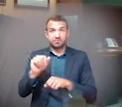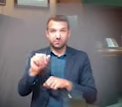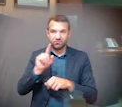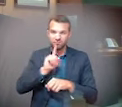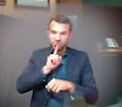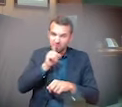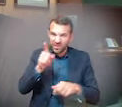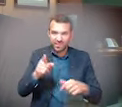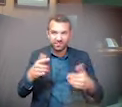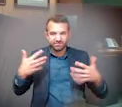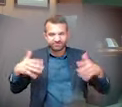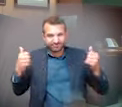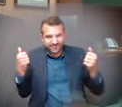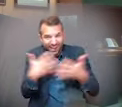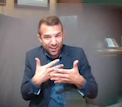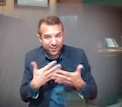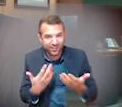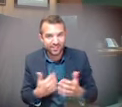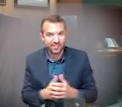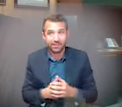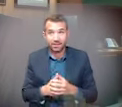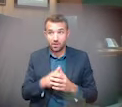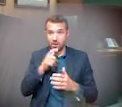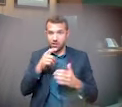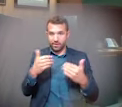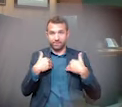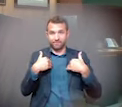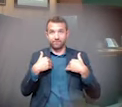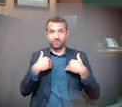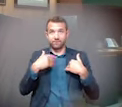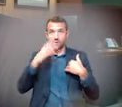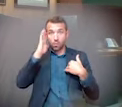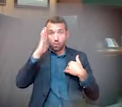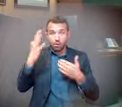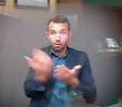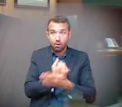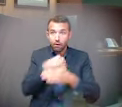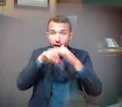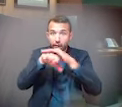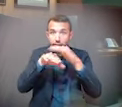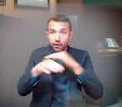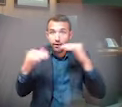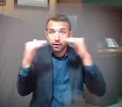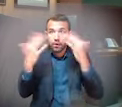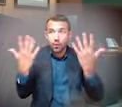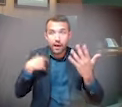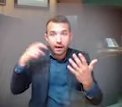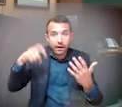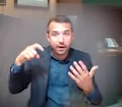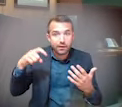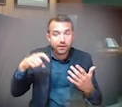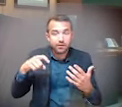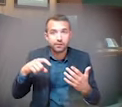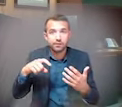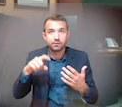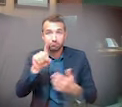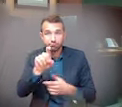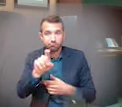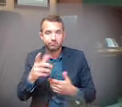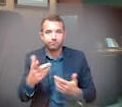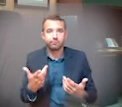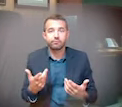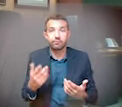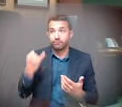in the disability community currently, to have access to what's necessary if you